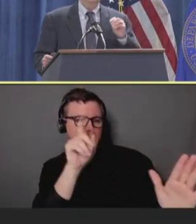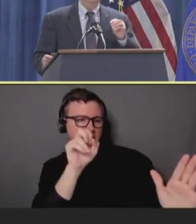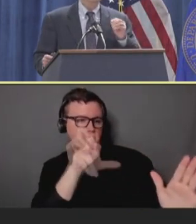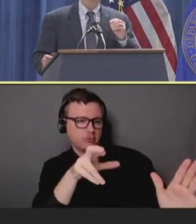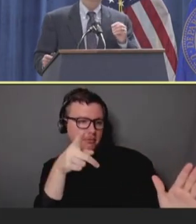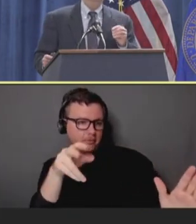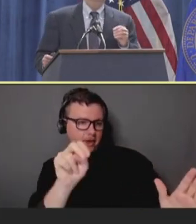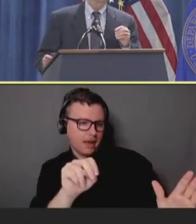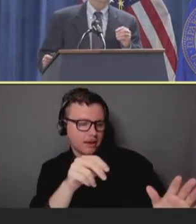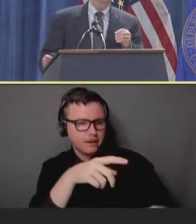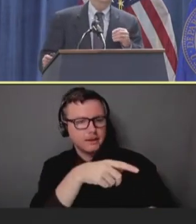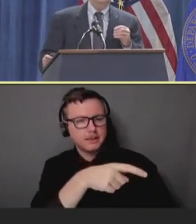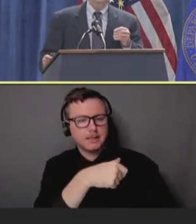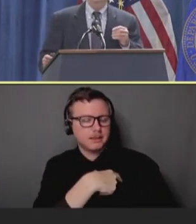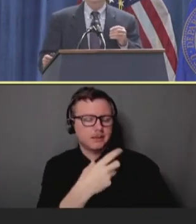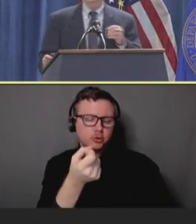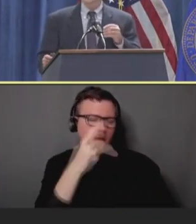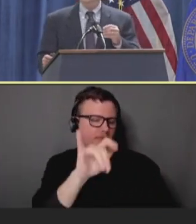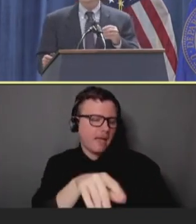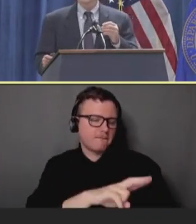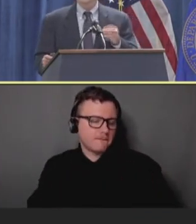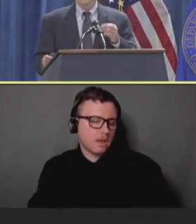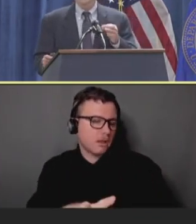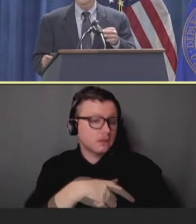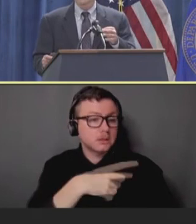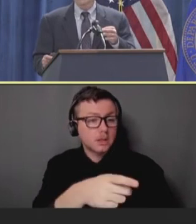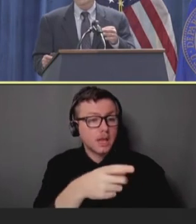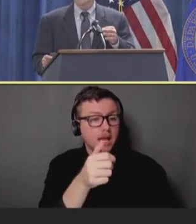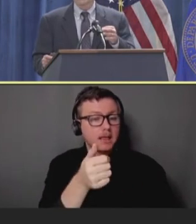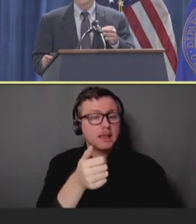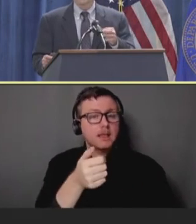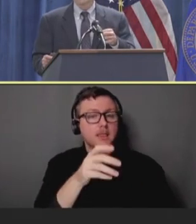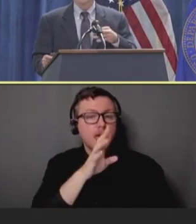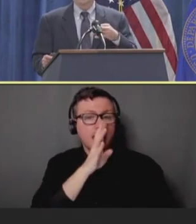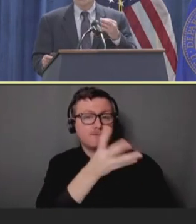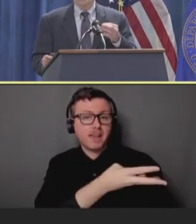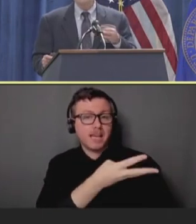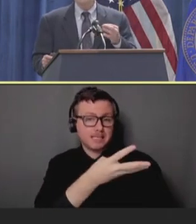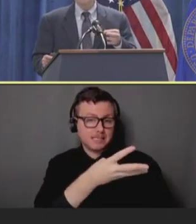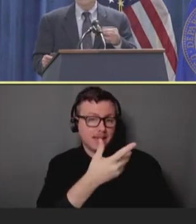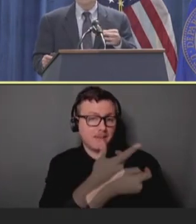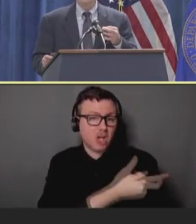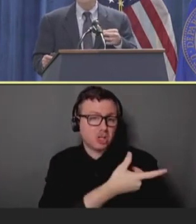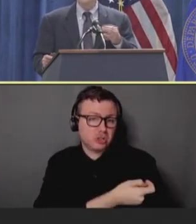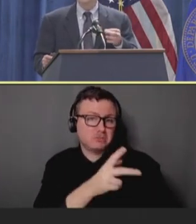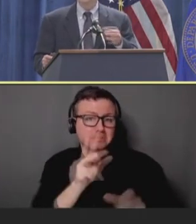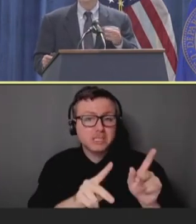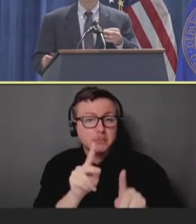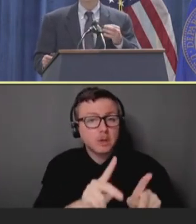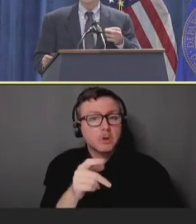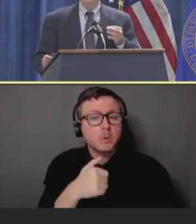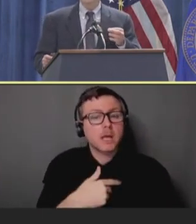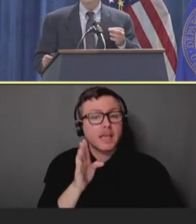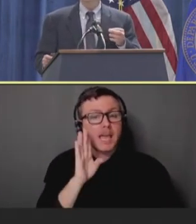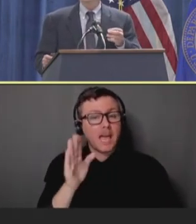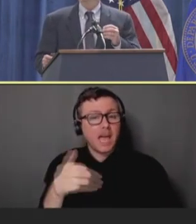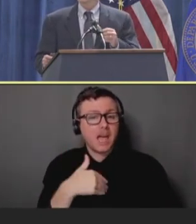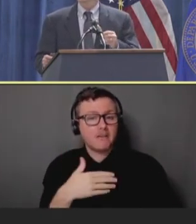And the anti vax forces in California actually tried to put a repeal referendum on the ballot